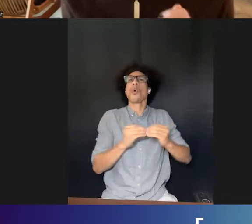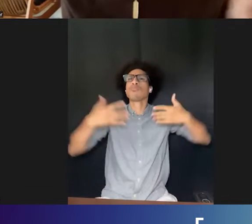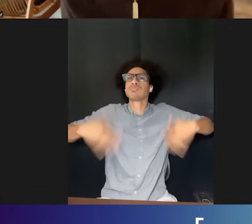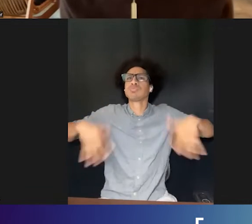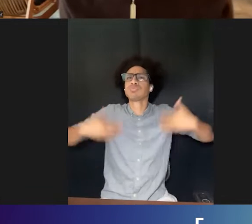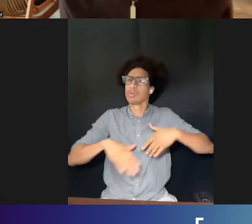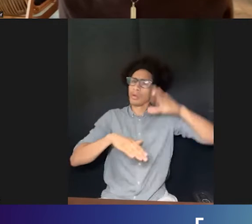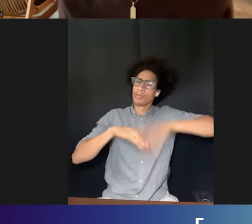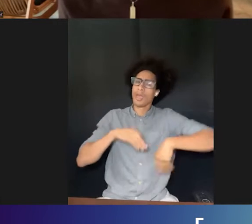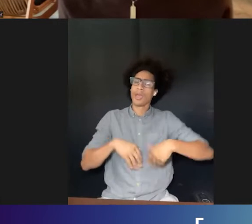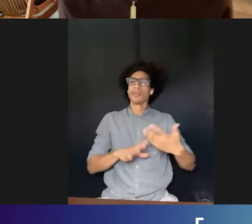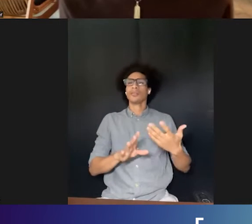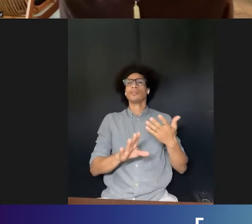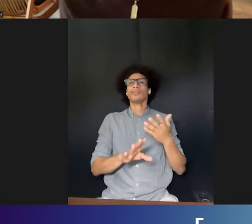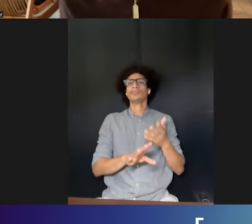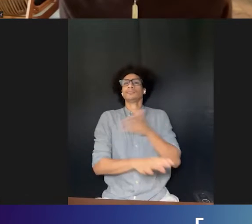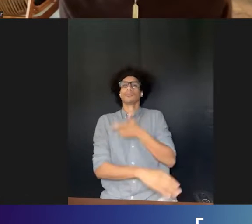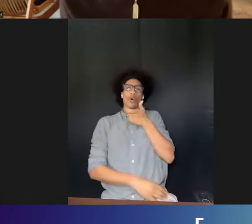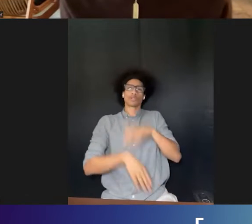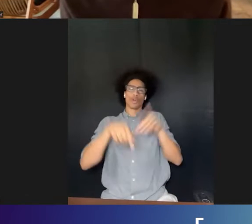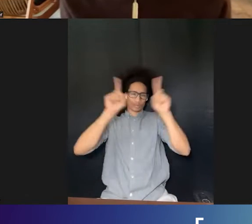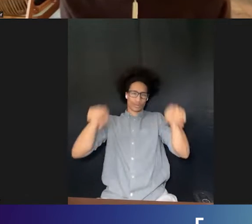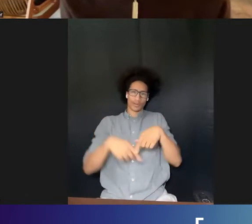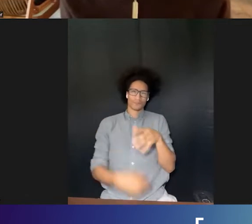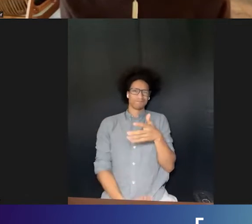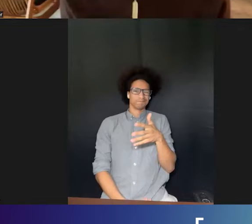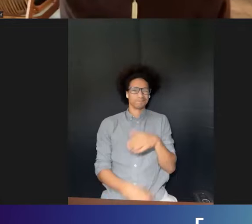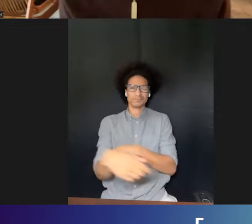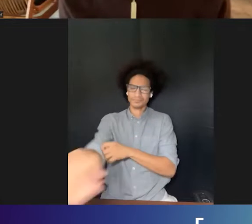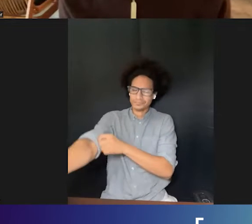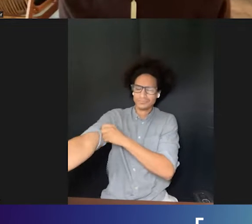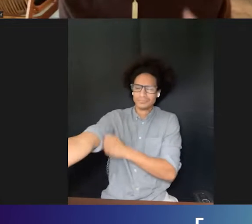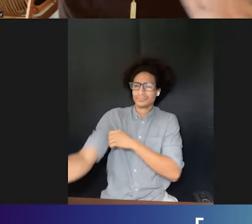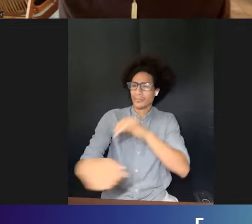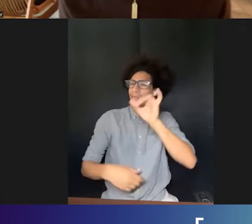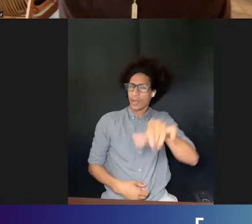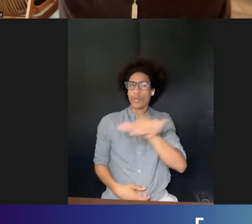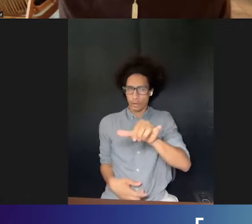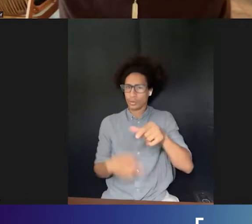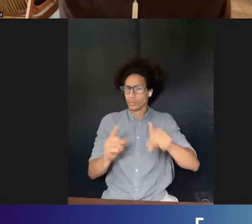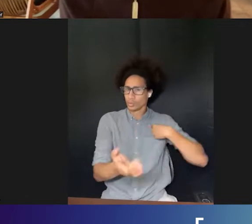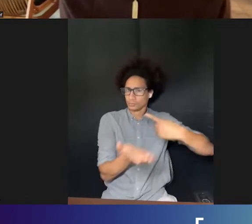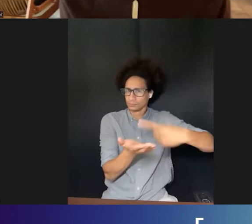So that was a piece of things. I mean, I think also just the conversation about this was a first time film for Ileana.